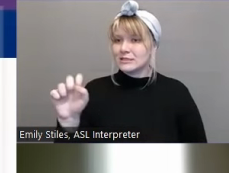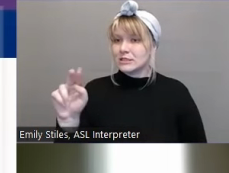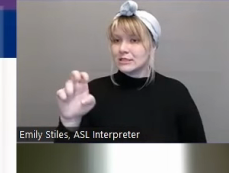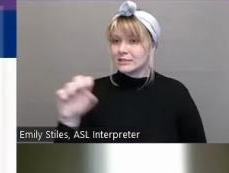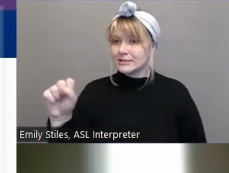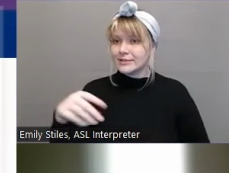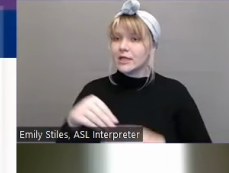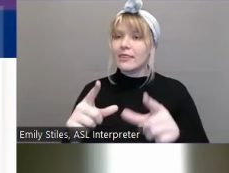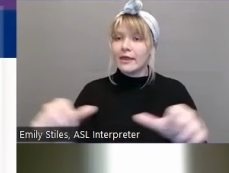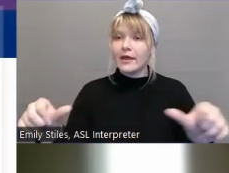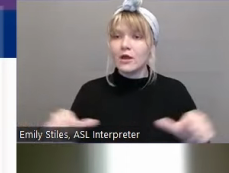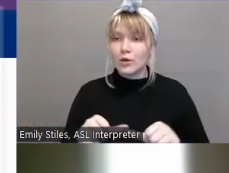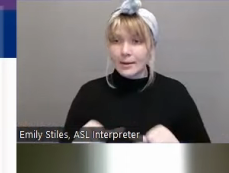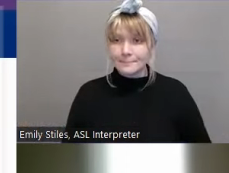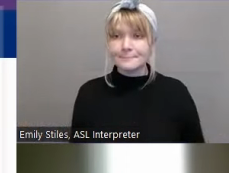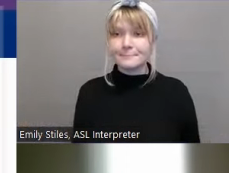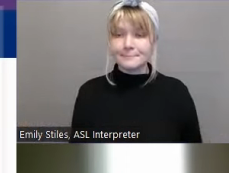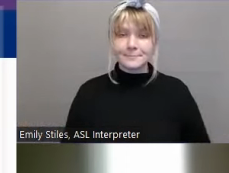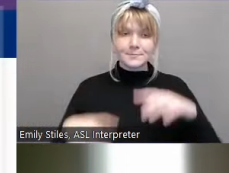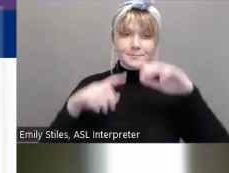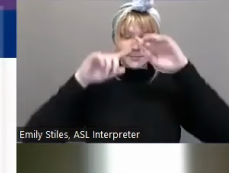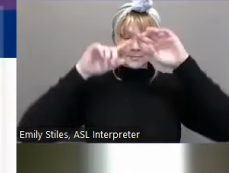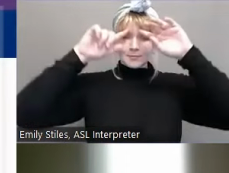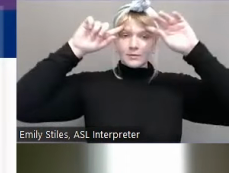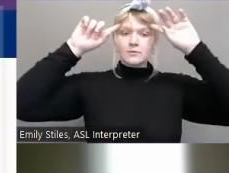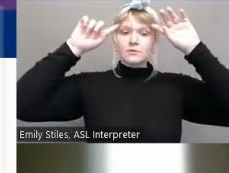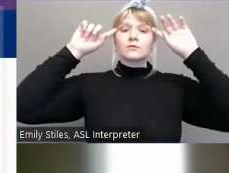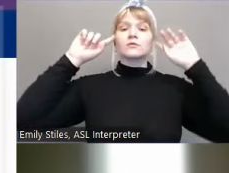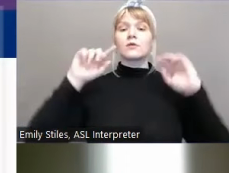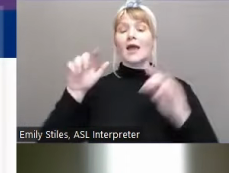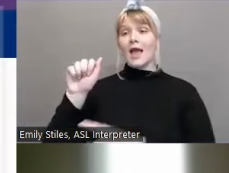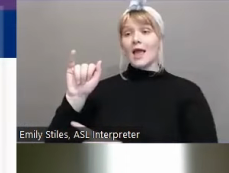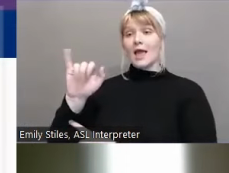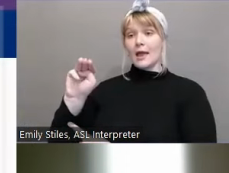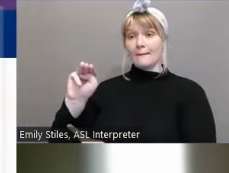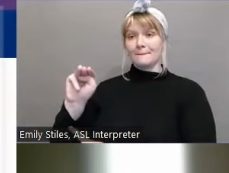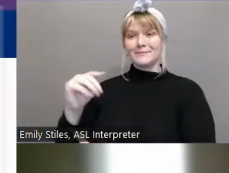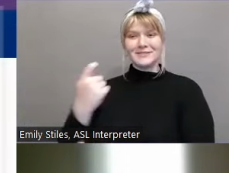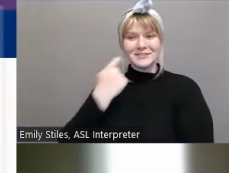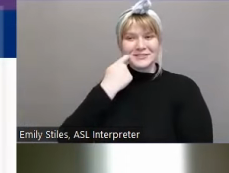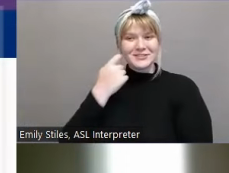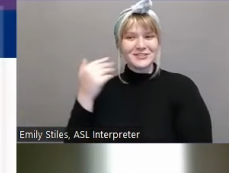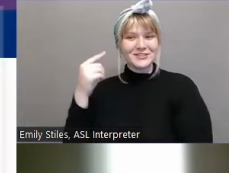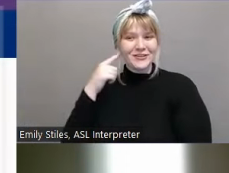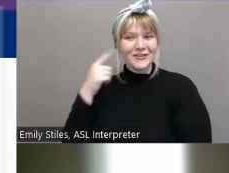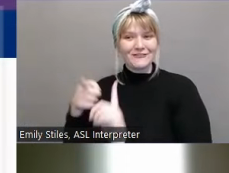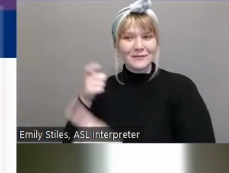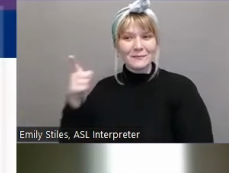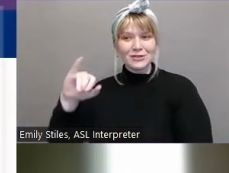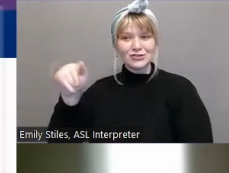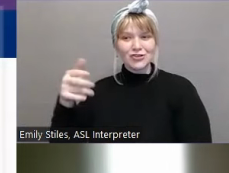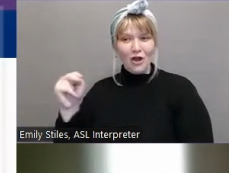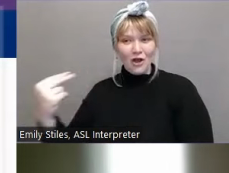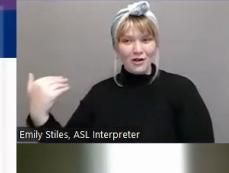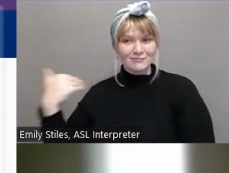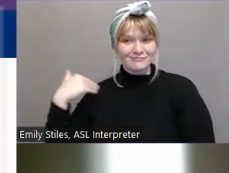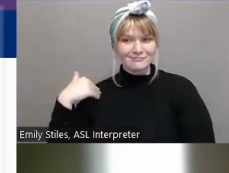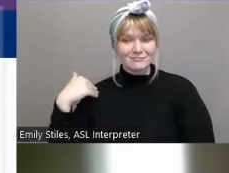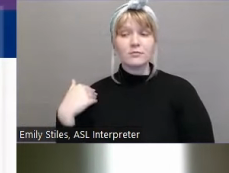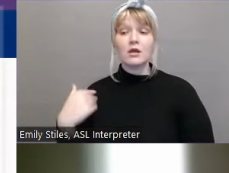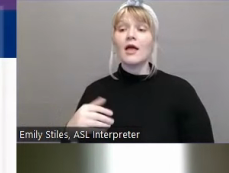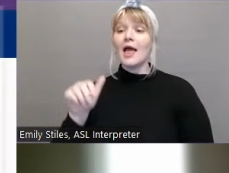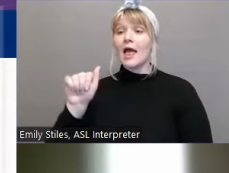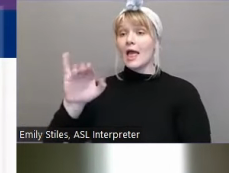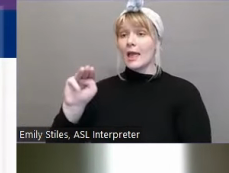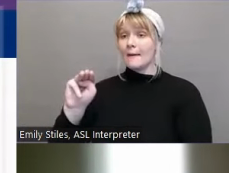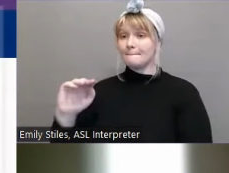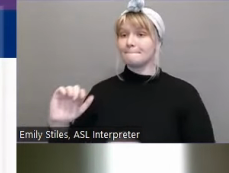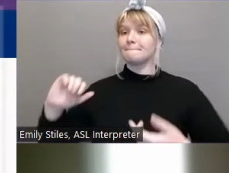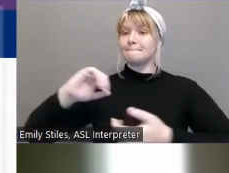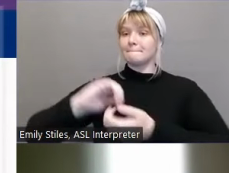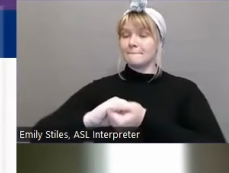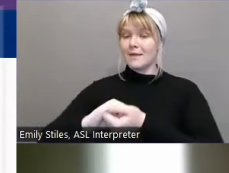And AIM, who you heard from John earlier, is part of the NY 501 Continuum of Care, which